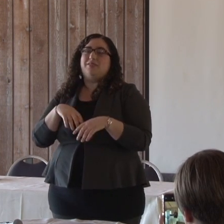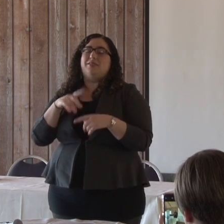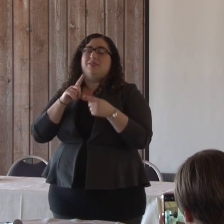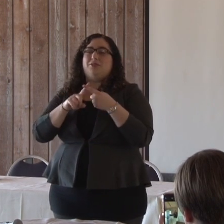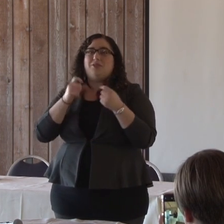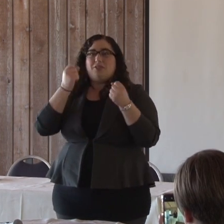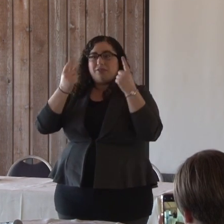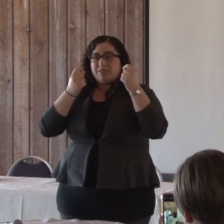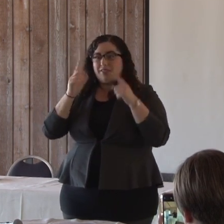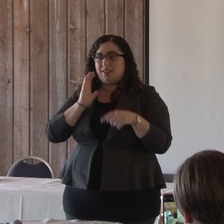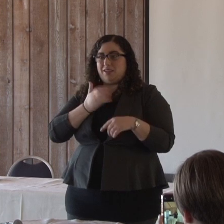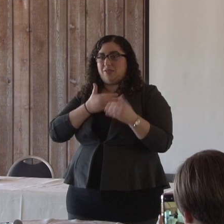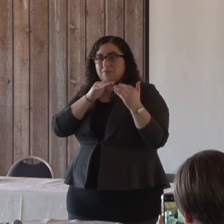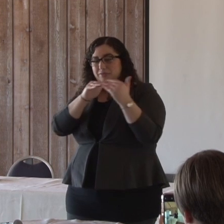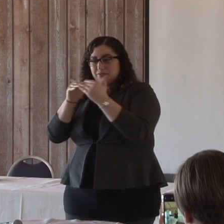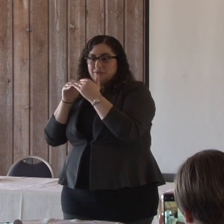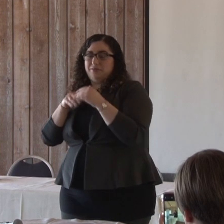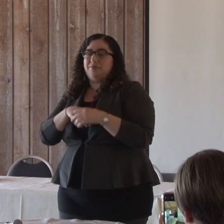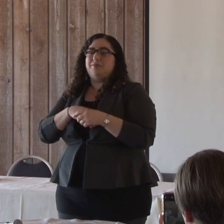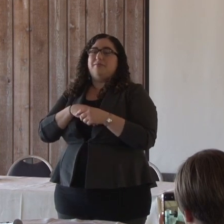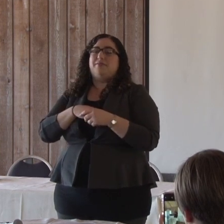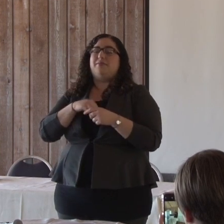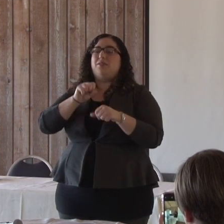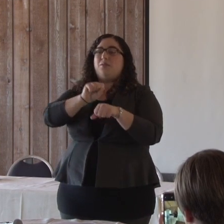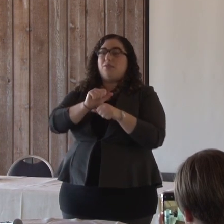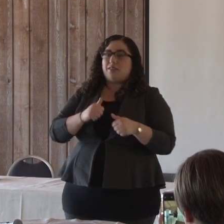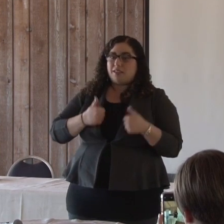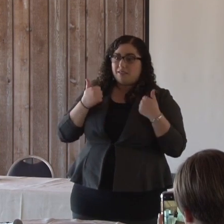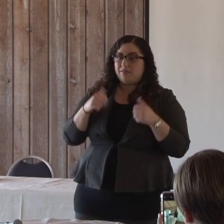We rely on our sign language interpreters to bridge the gap in communication